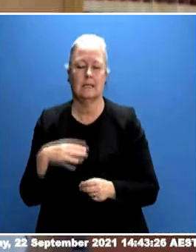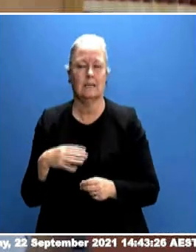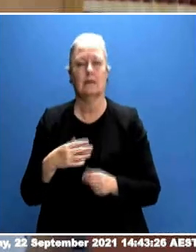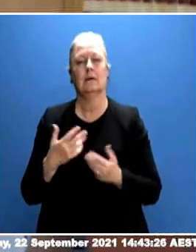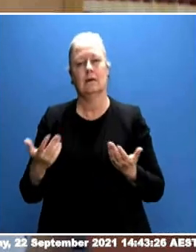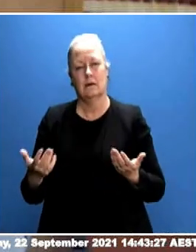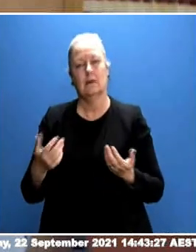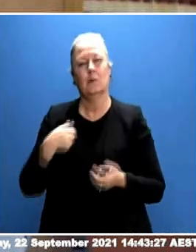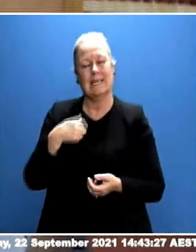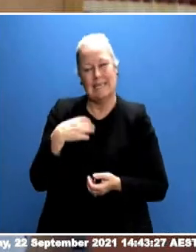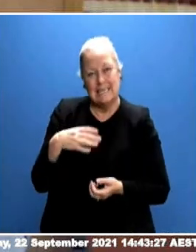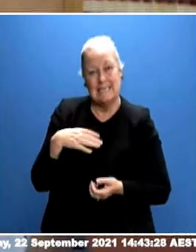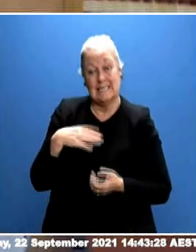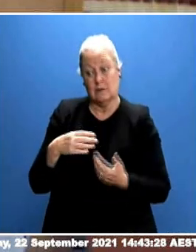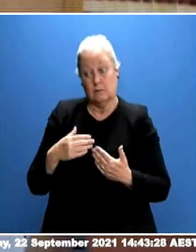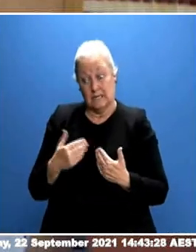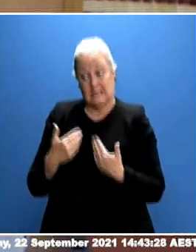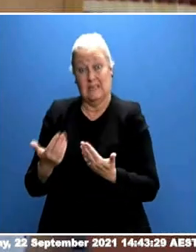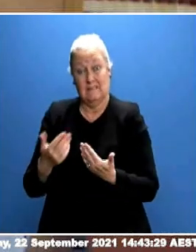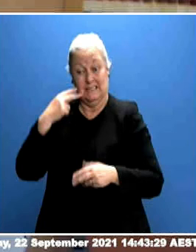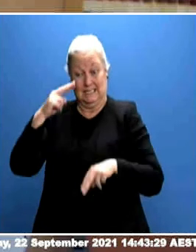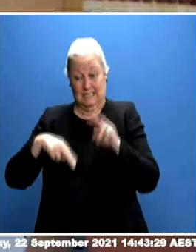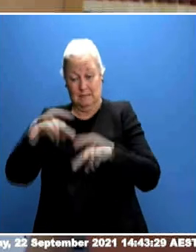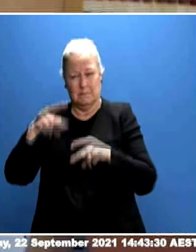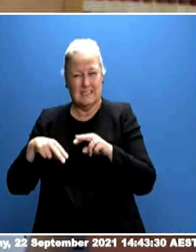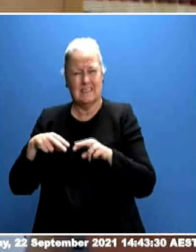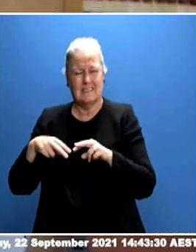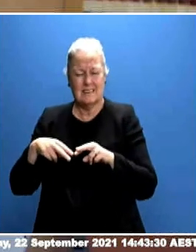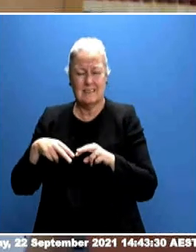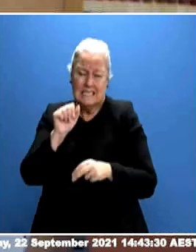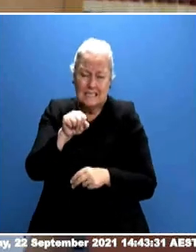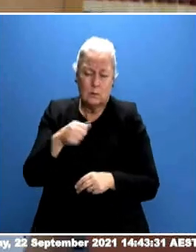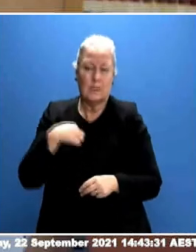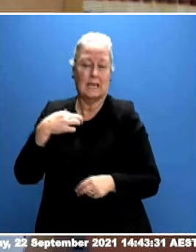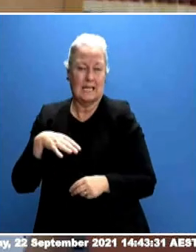assessment is always beneficial, but it's --- assessing every child